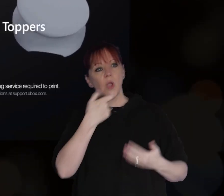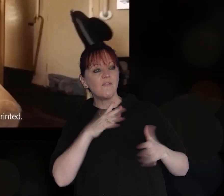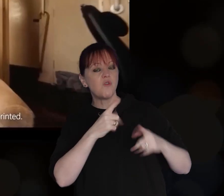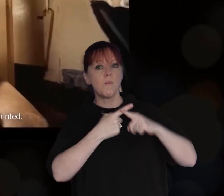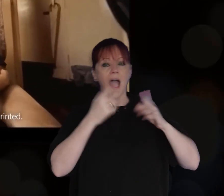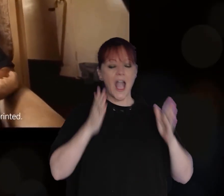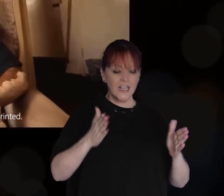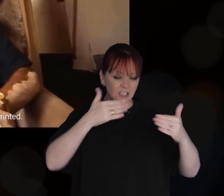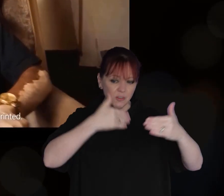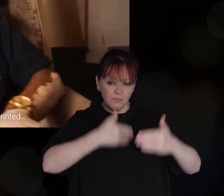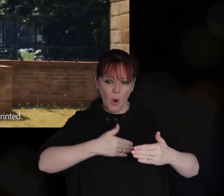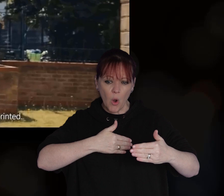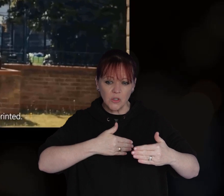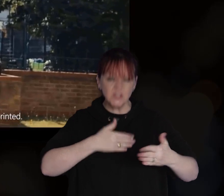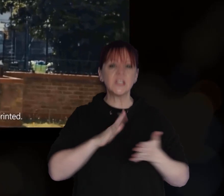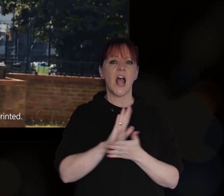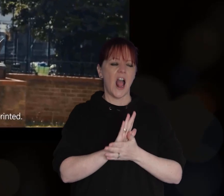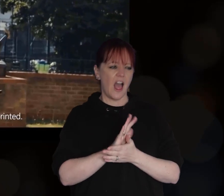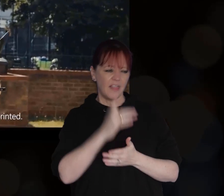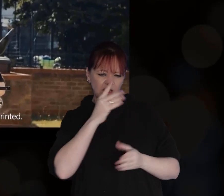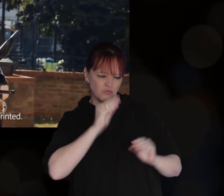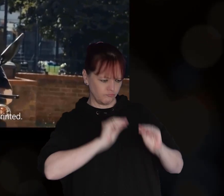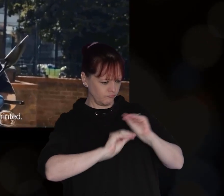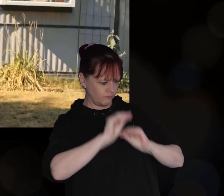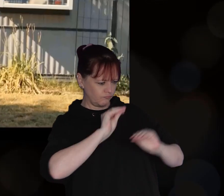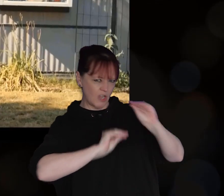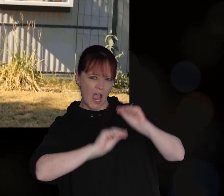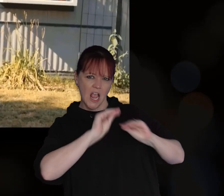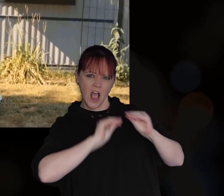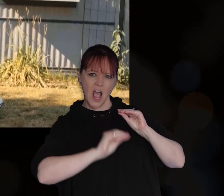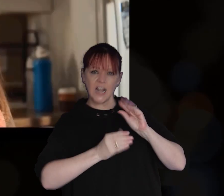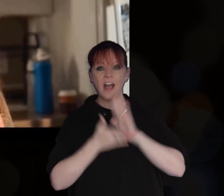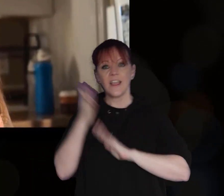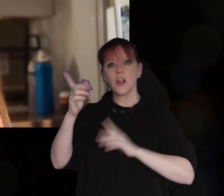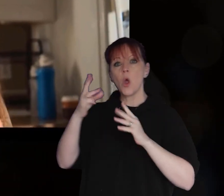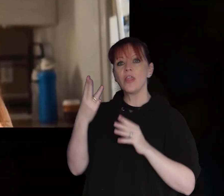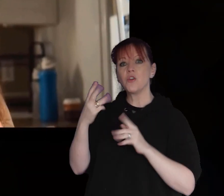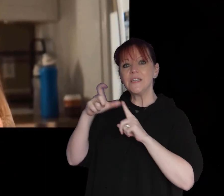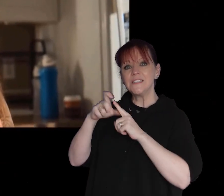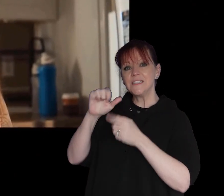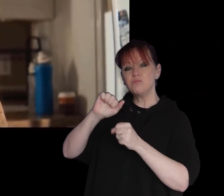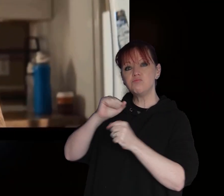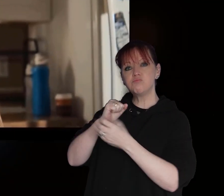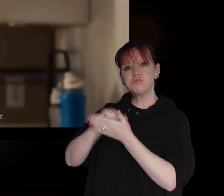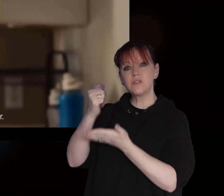then you can go somewhere else and get printed. UPBEAT MUSIC Be yourself, design it how you want,